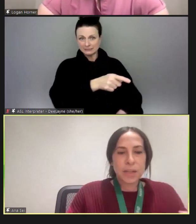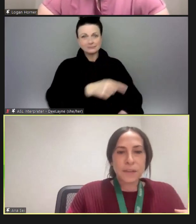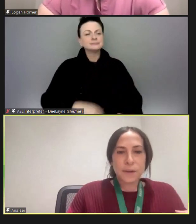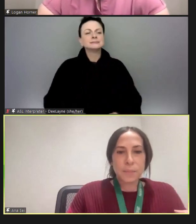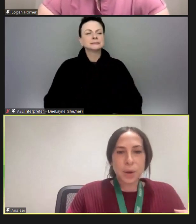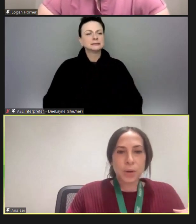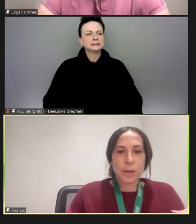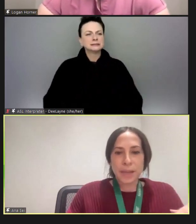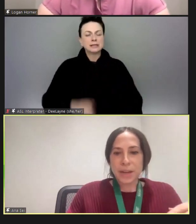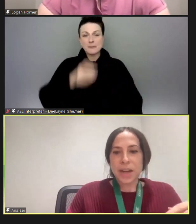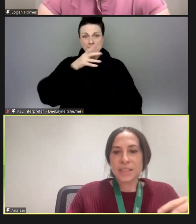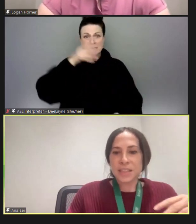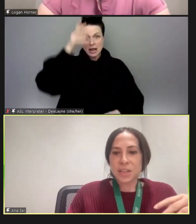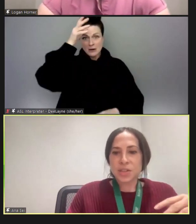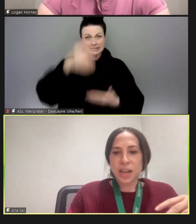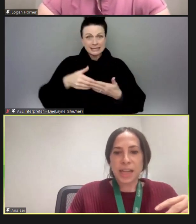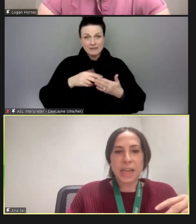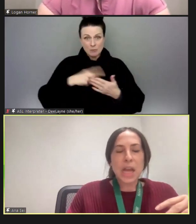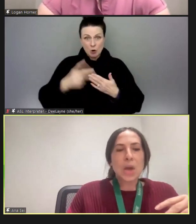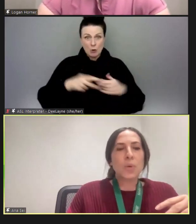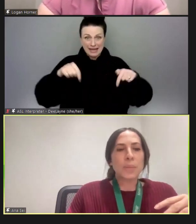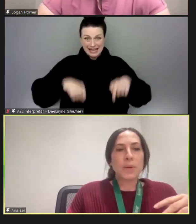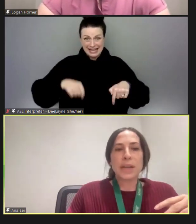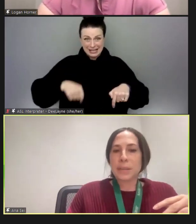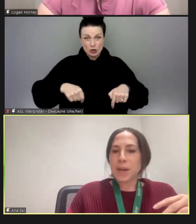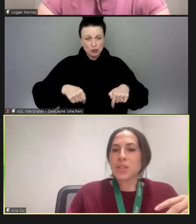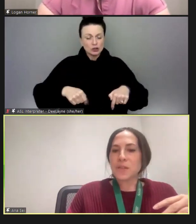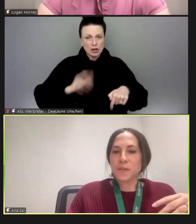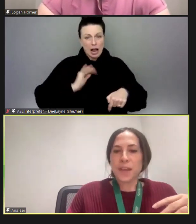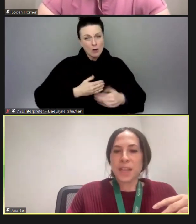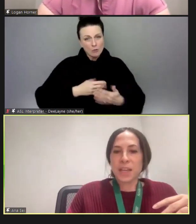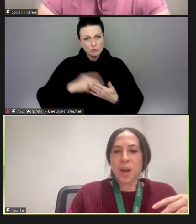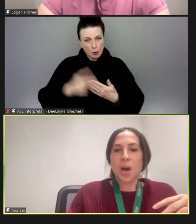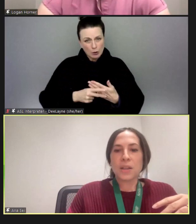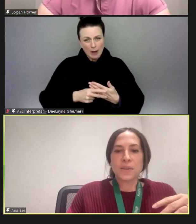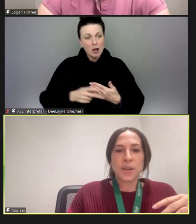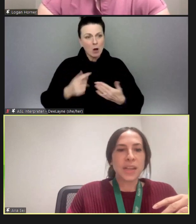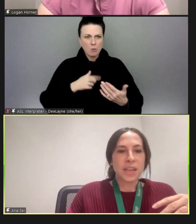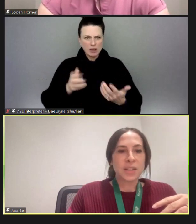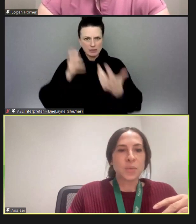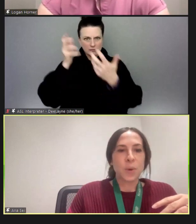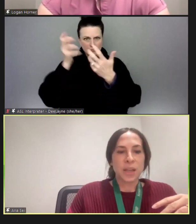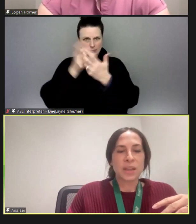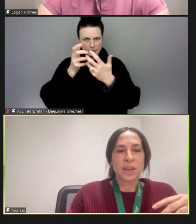infant program here at sunshine we